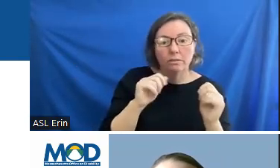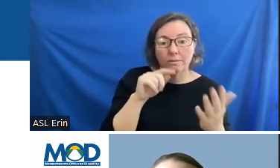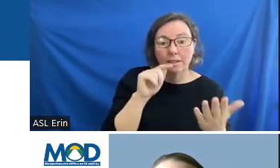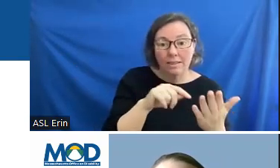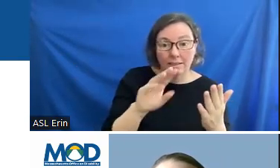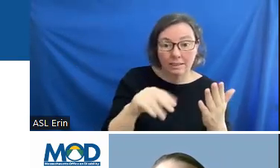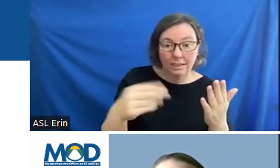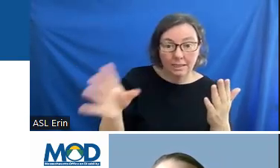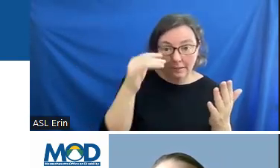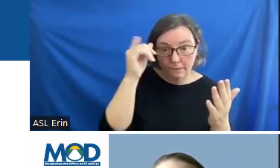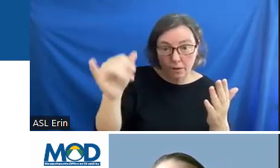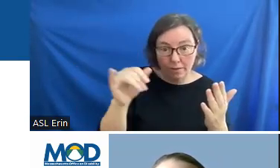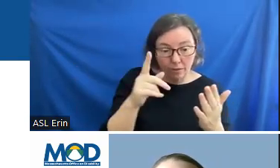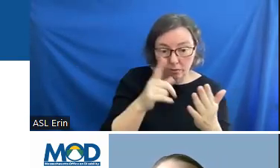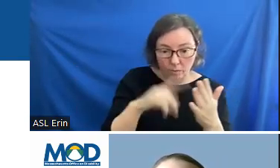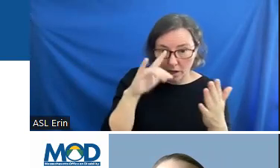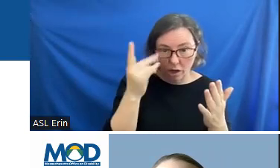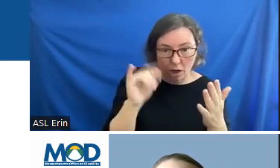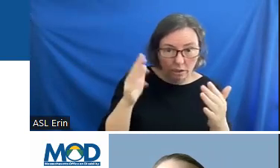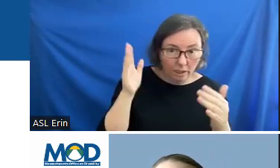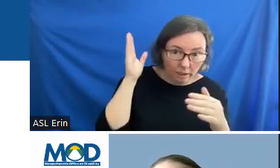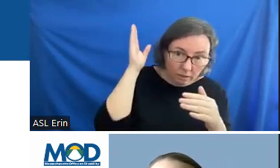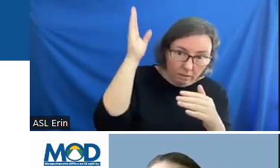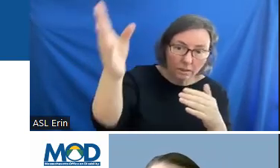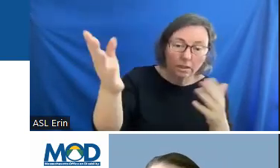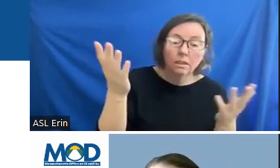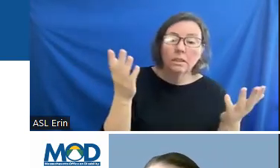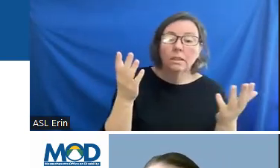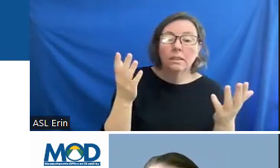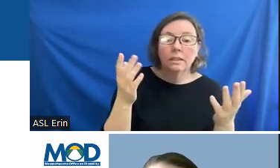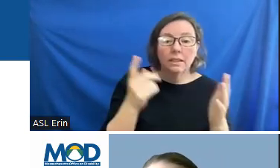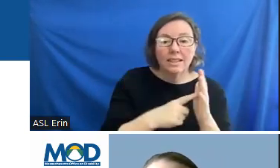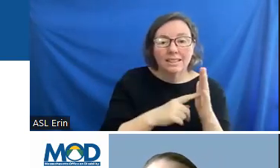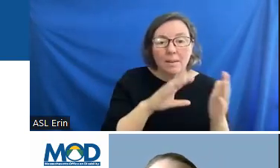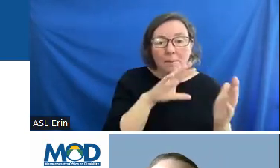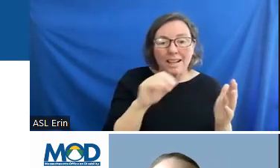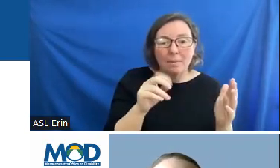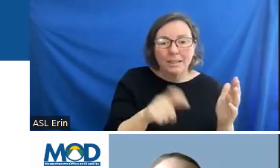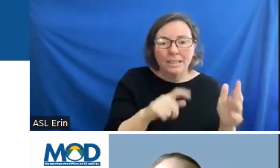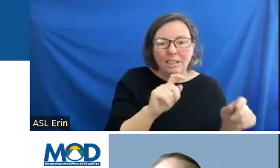So, you know, the needs of the employer often change over time. You know,